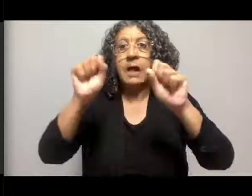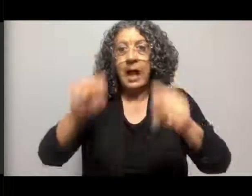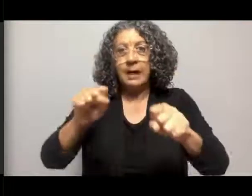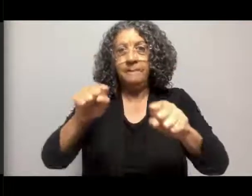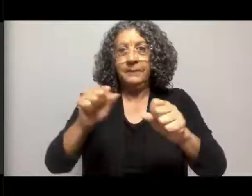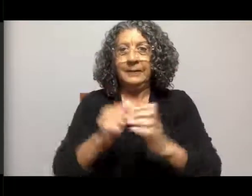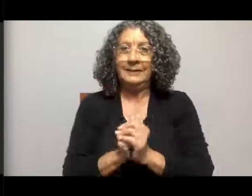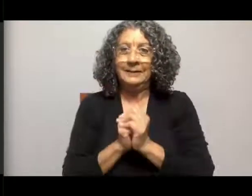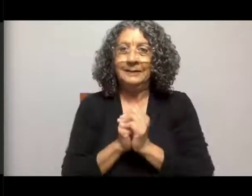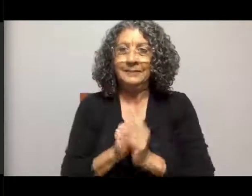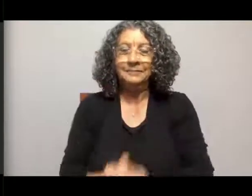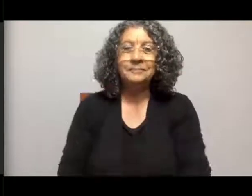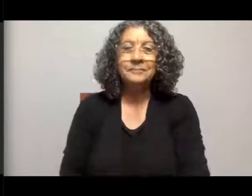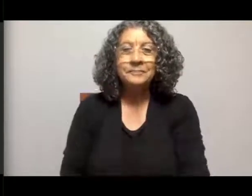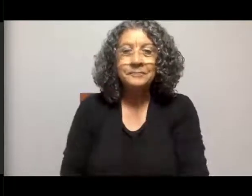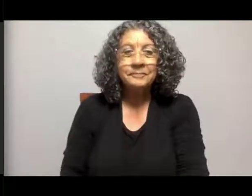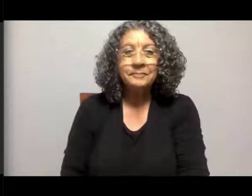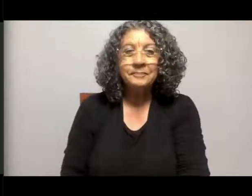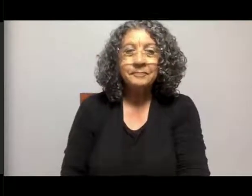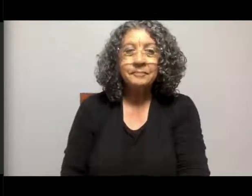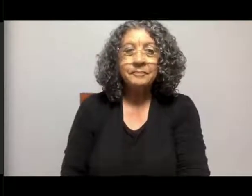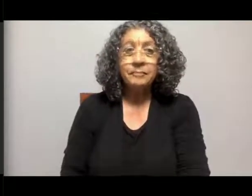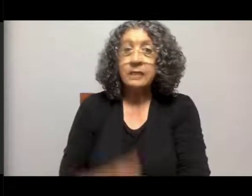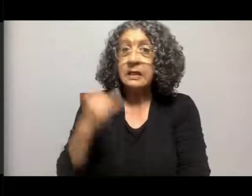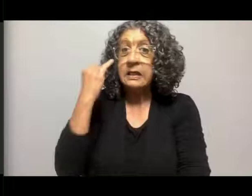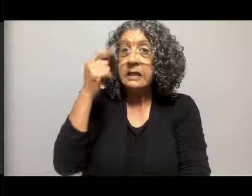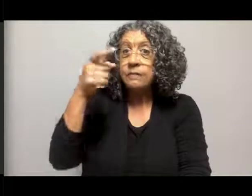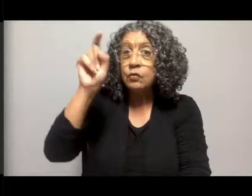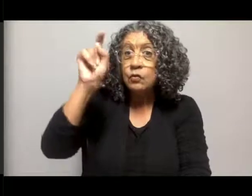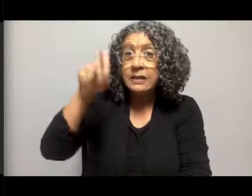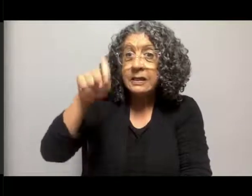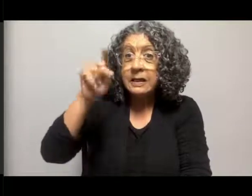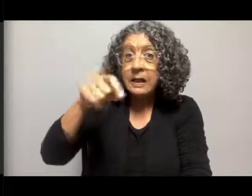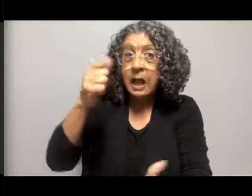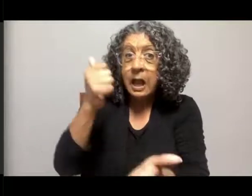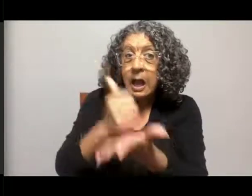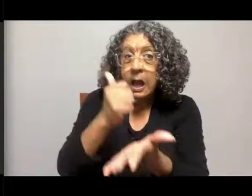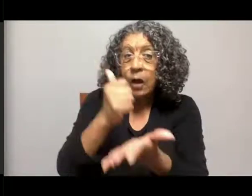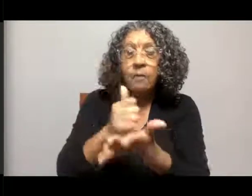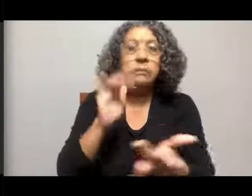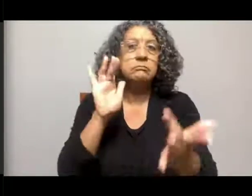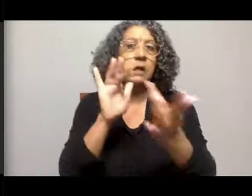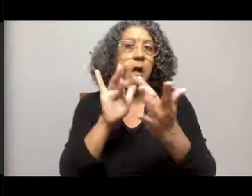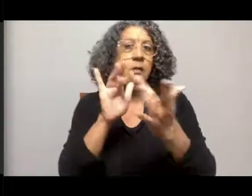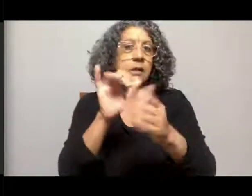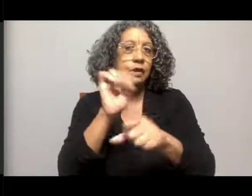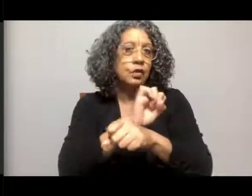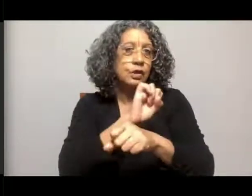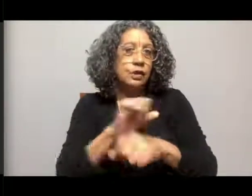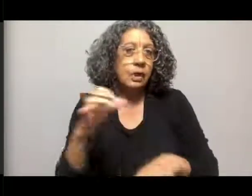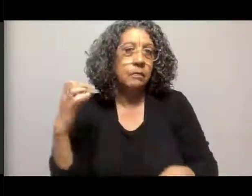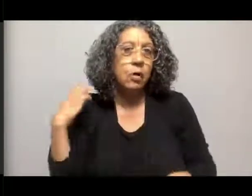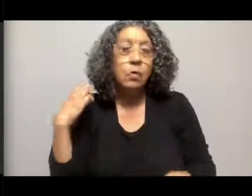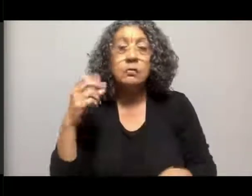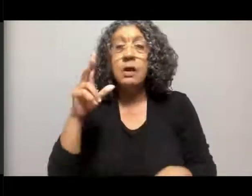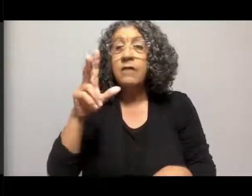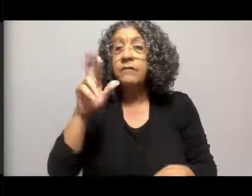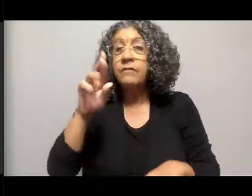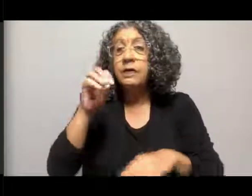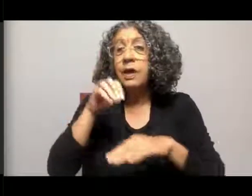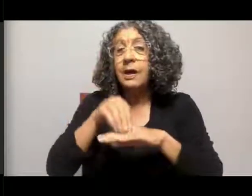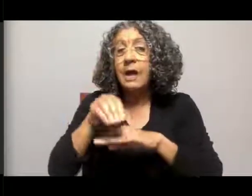that shows your skills and abilities. If you need help contact your job coach,